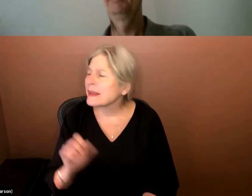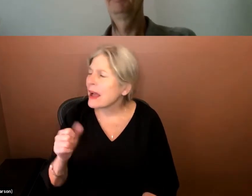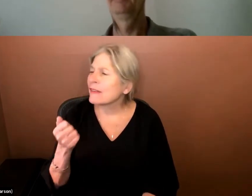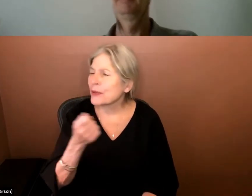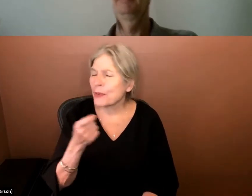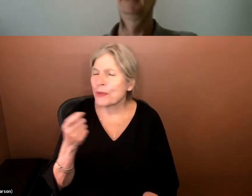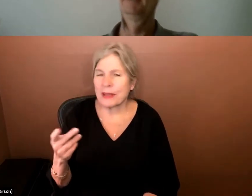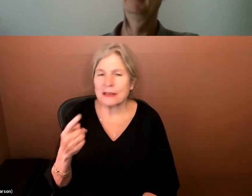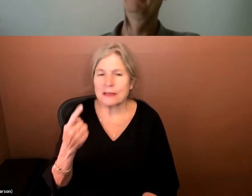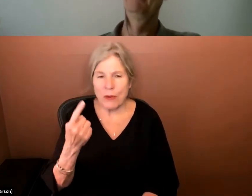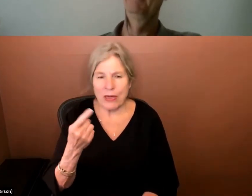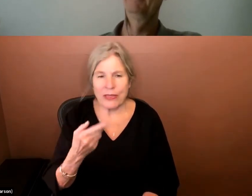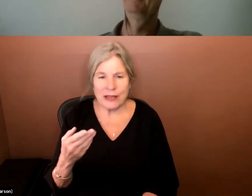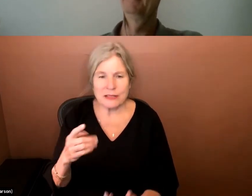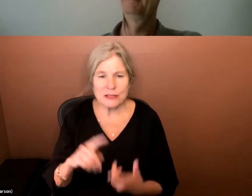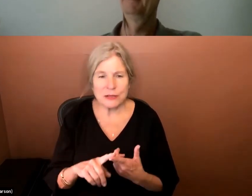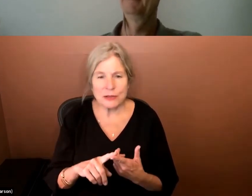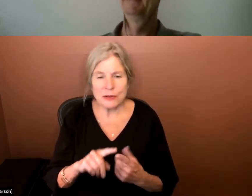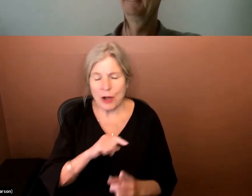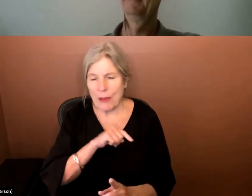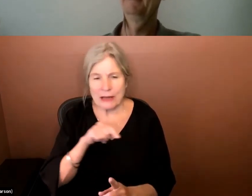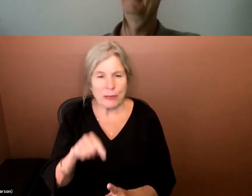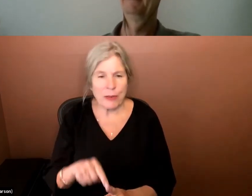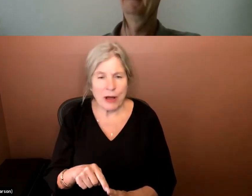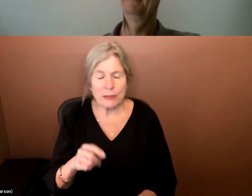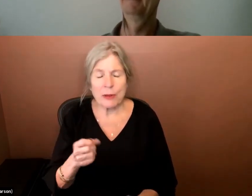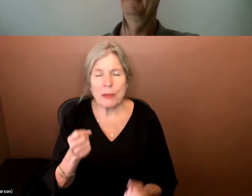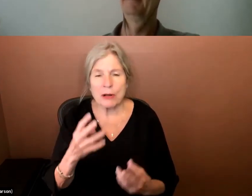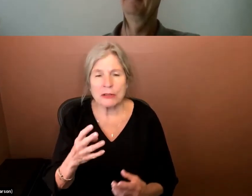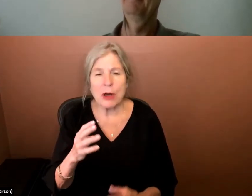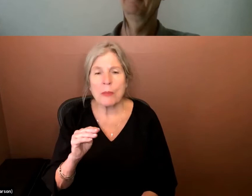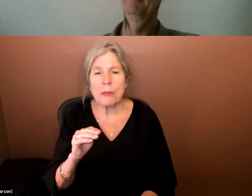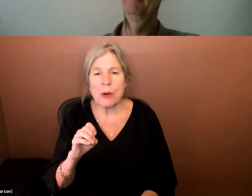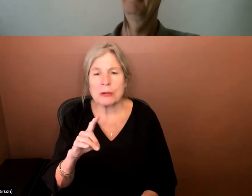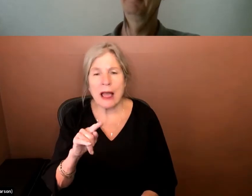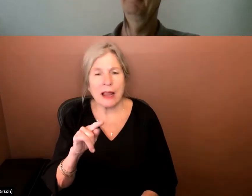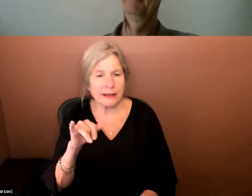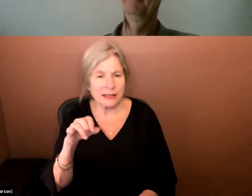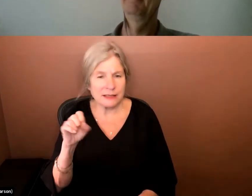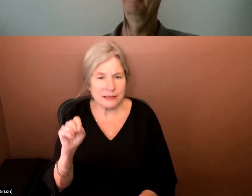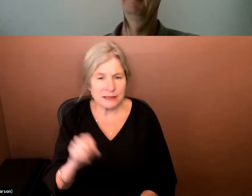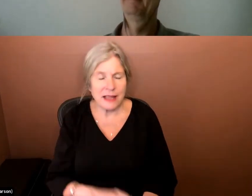One thing to come back to the point about multi modalities is in the general Pedagogy of